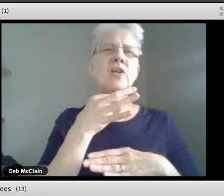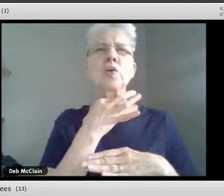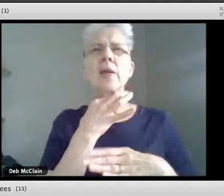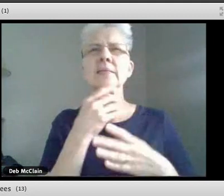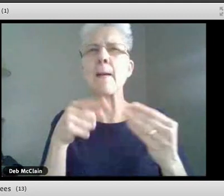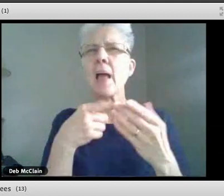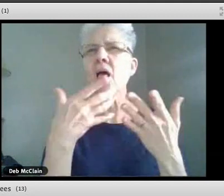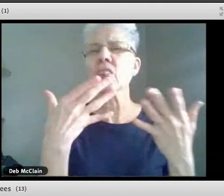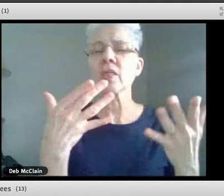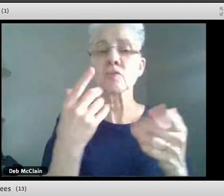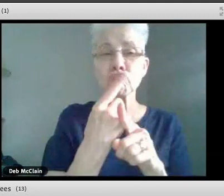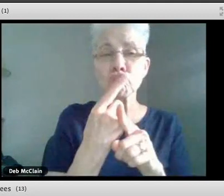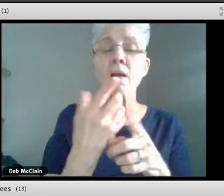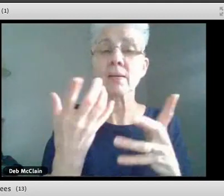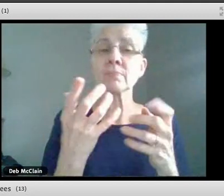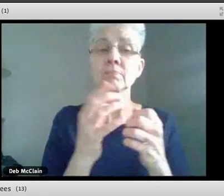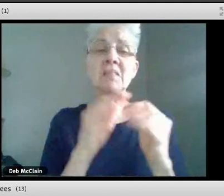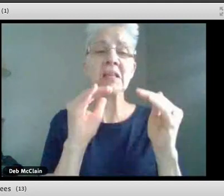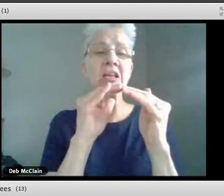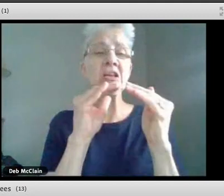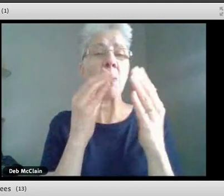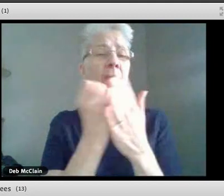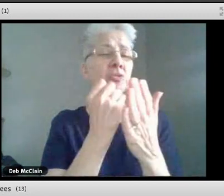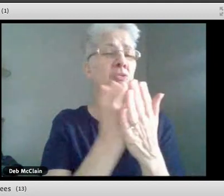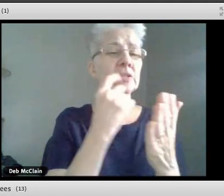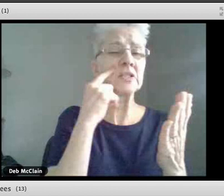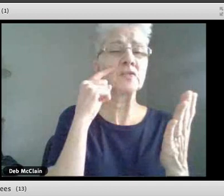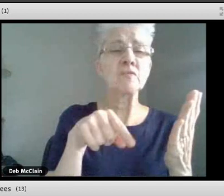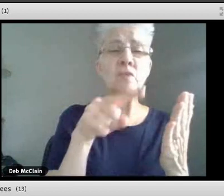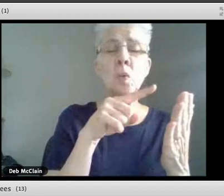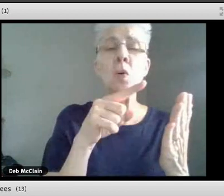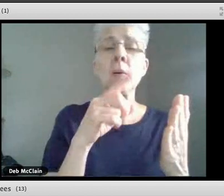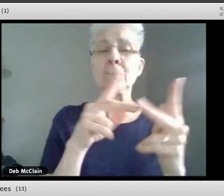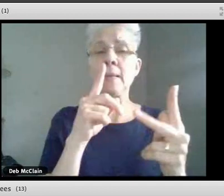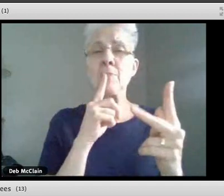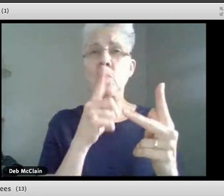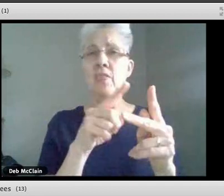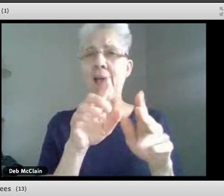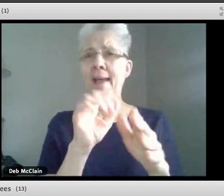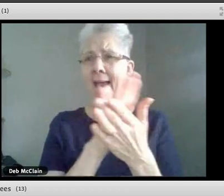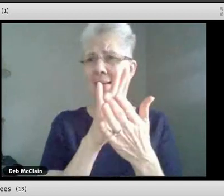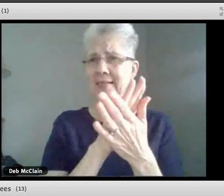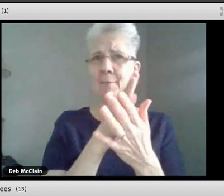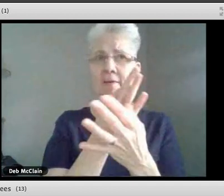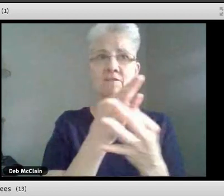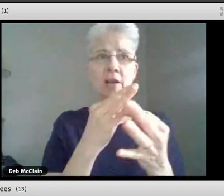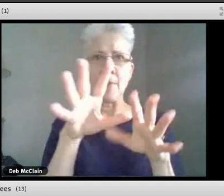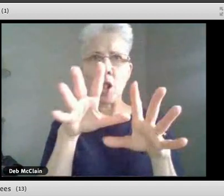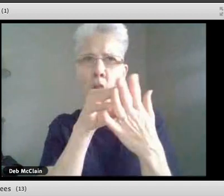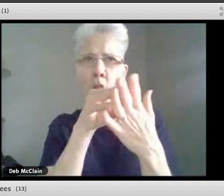Equal opportunity, it gives people academic freedom. They can find that information to make decisions about things in their lives